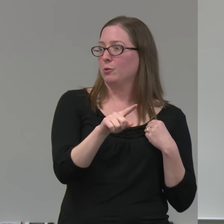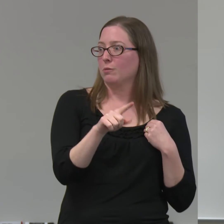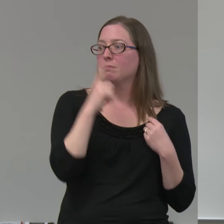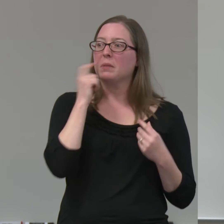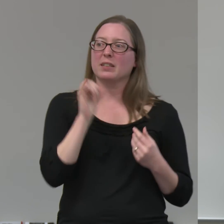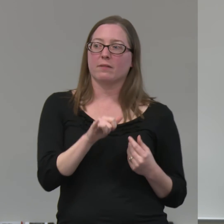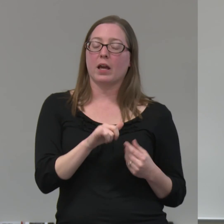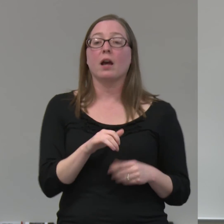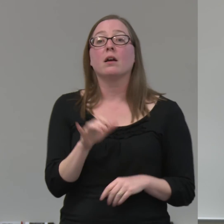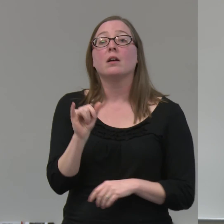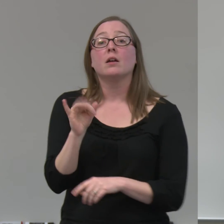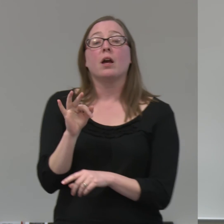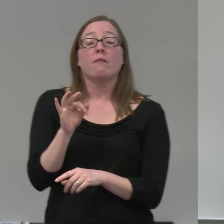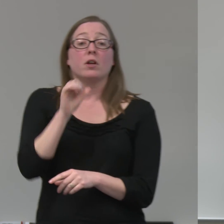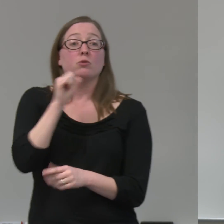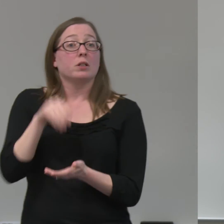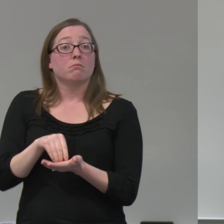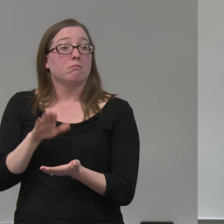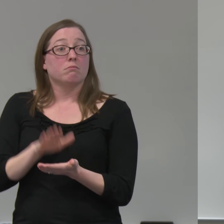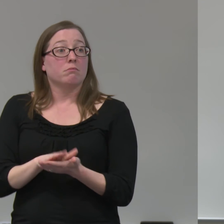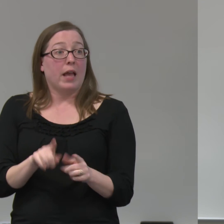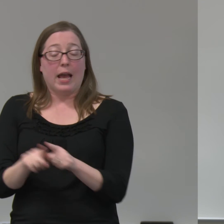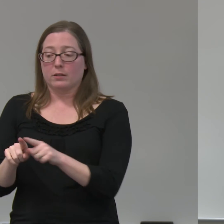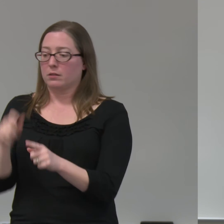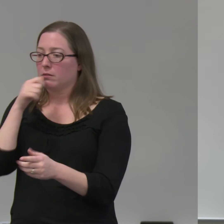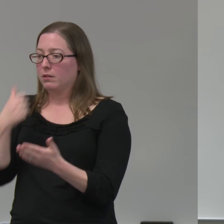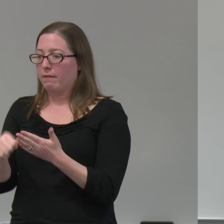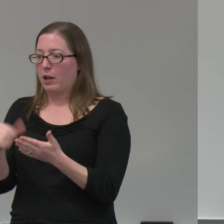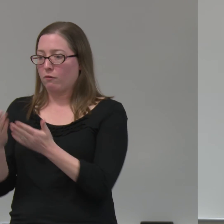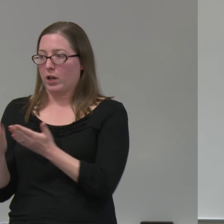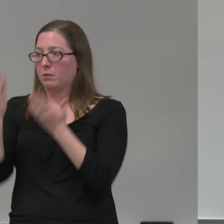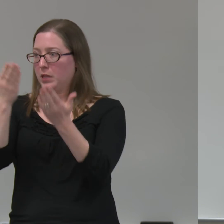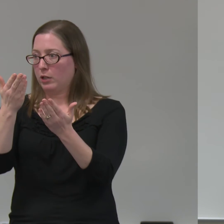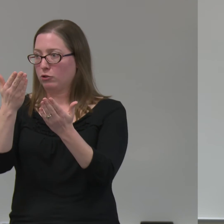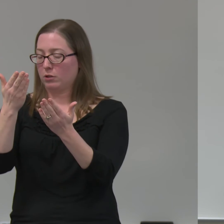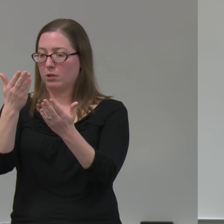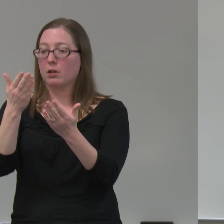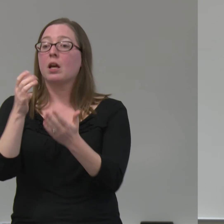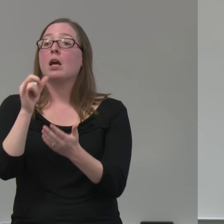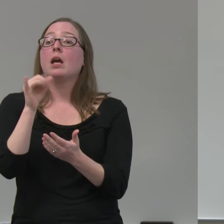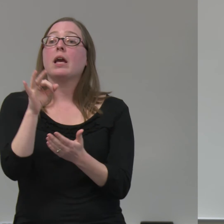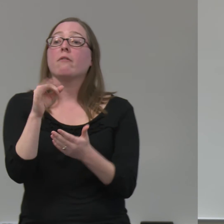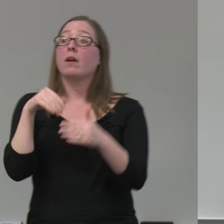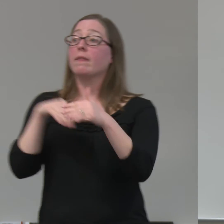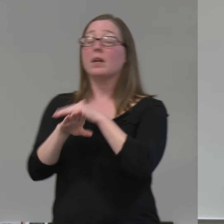as a letter of recommendation, that's somebody that, if the admissions committee doesn't call